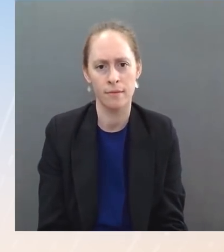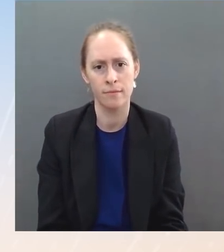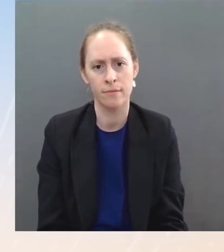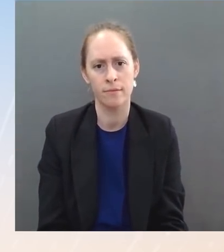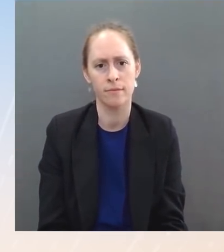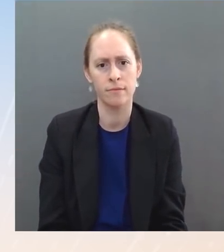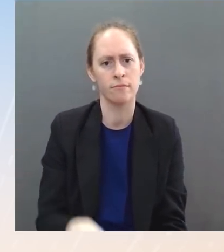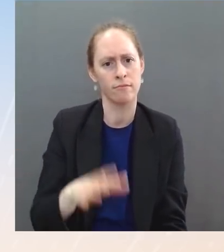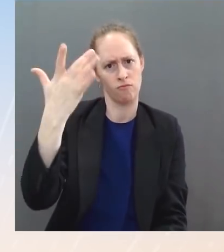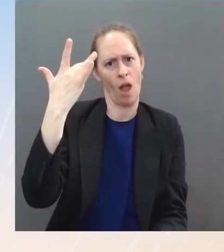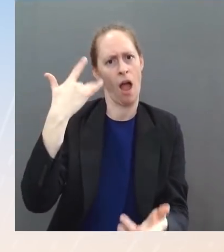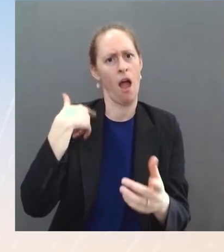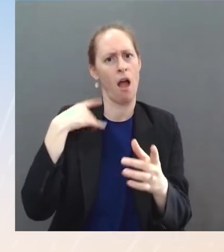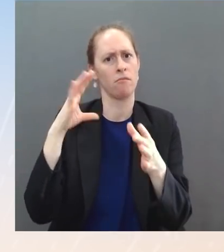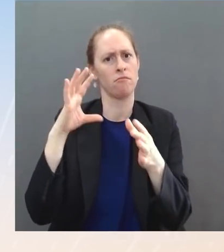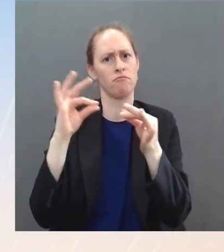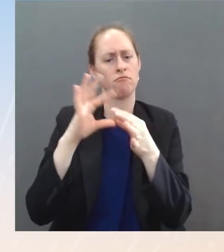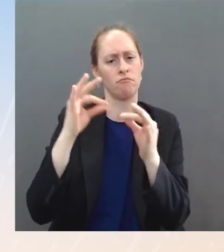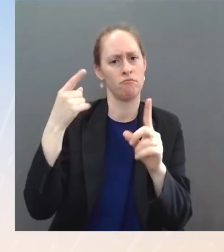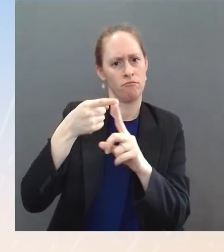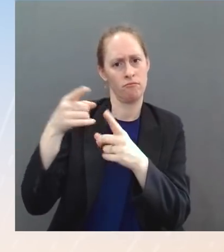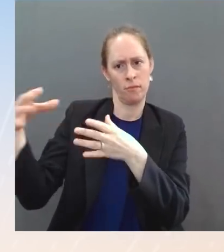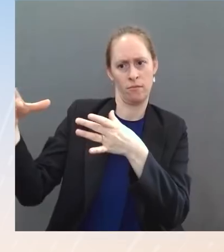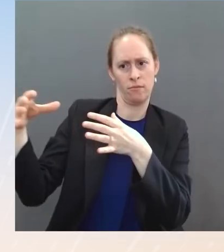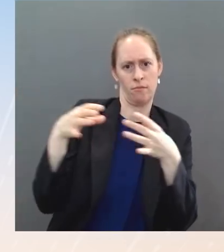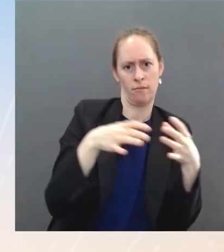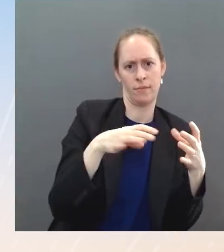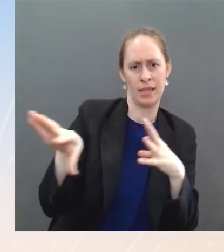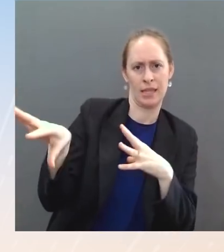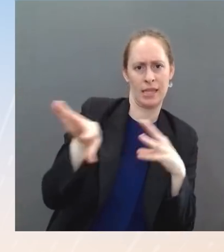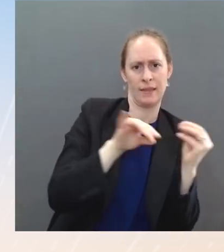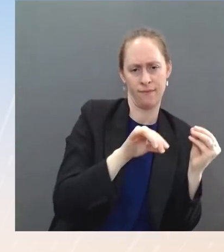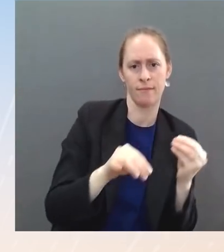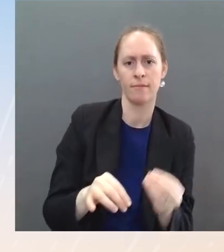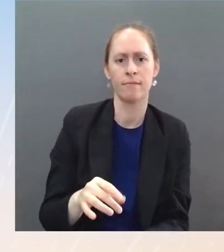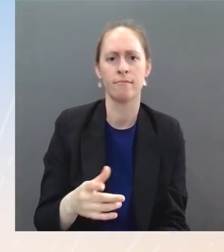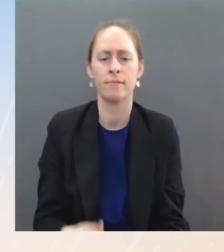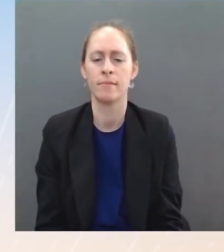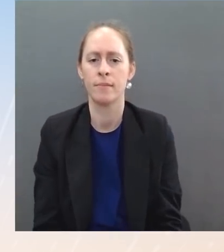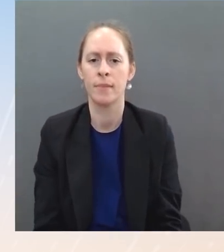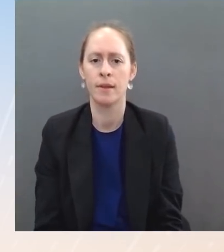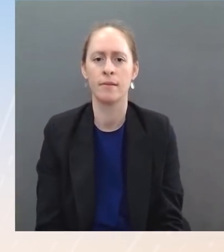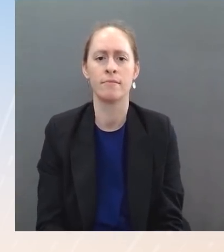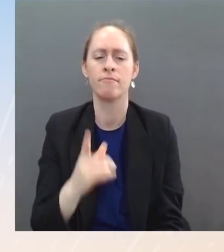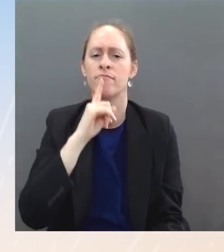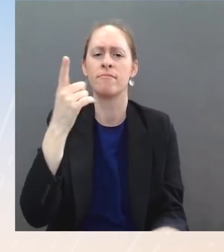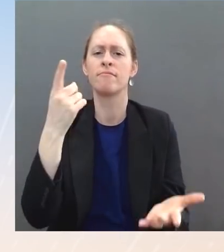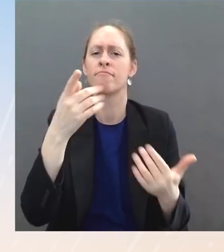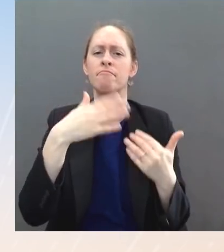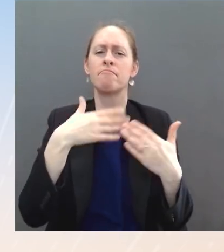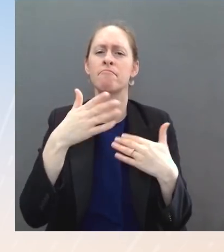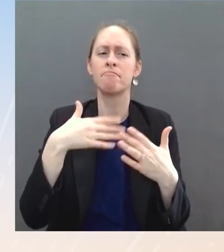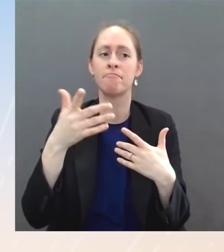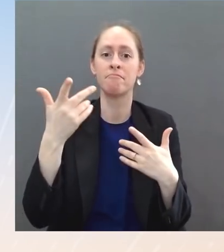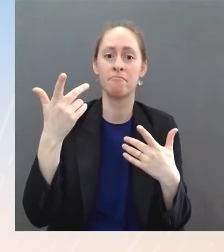It's not some fancy technical military term. It's a term that all of us understand, which is, if you run pell-mell for an objective